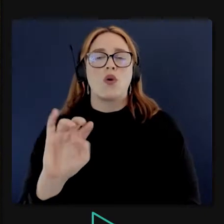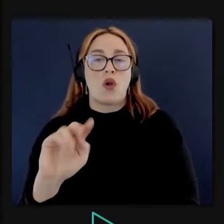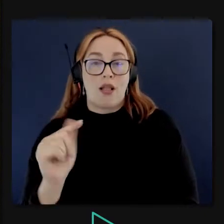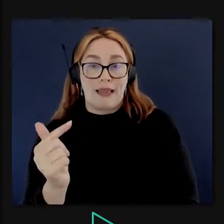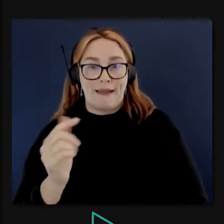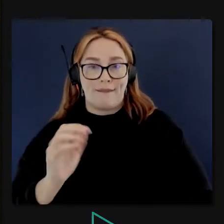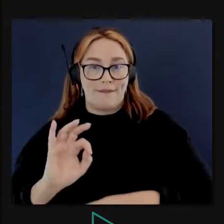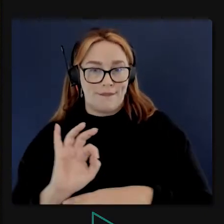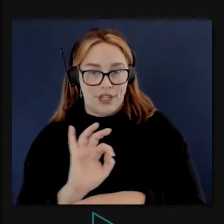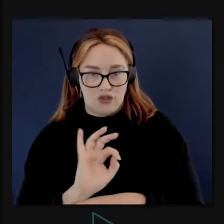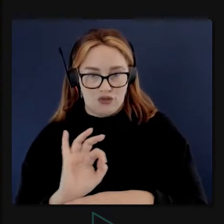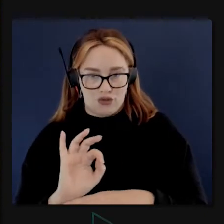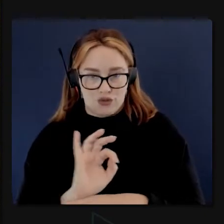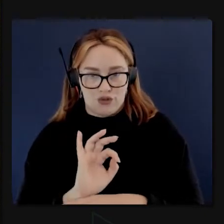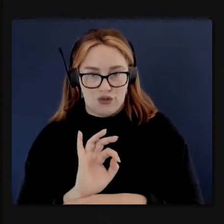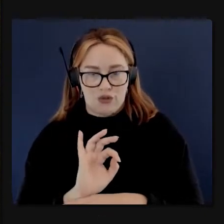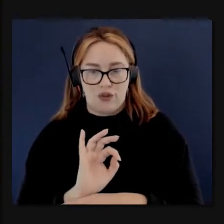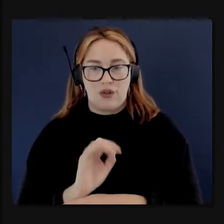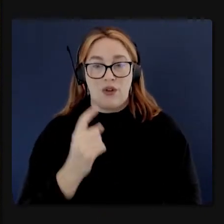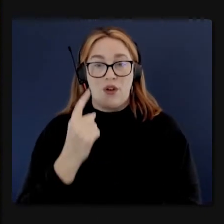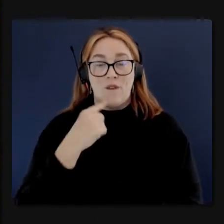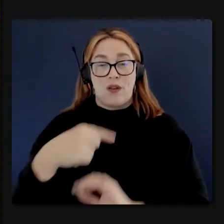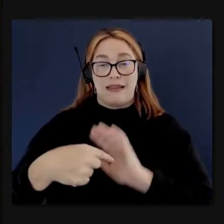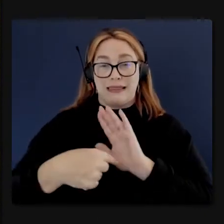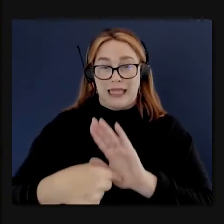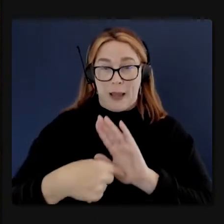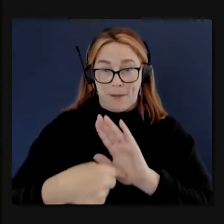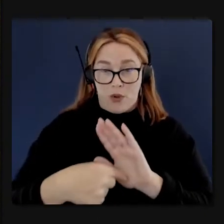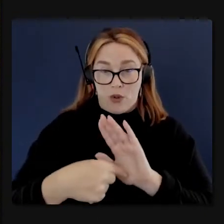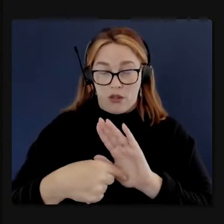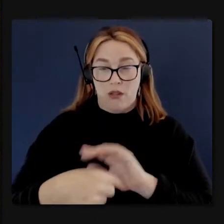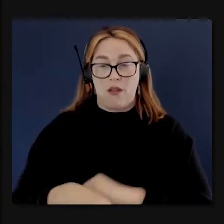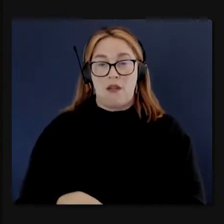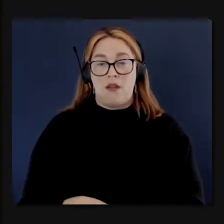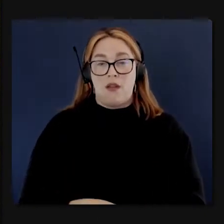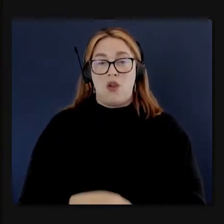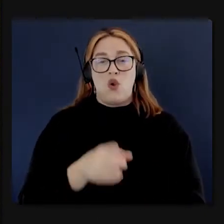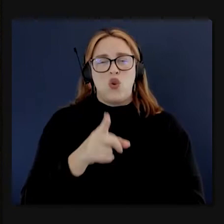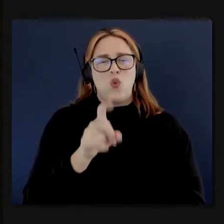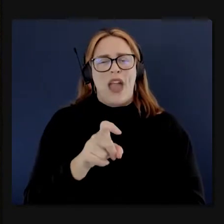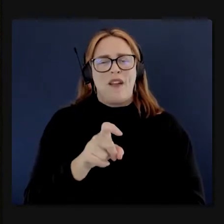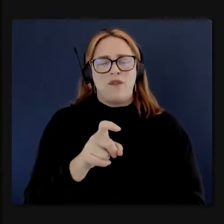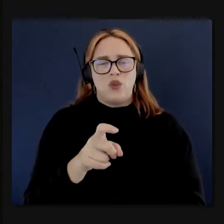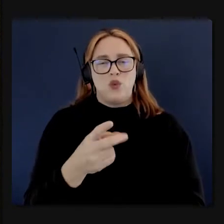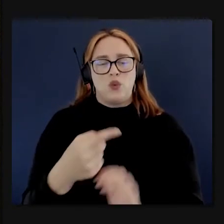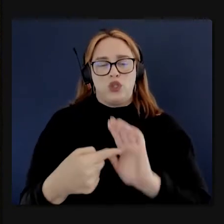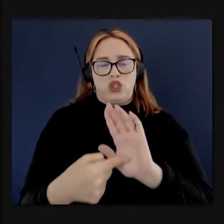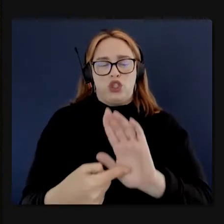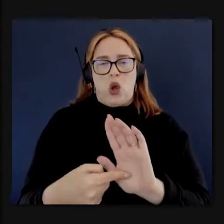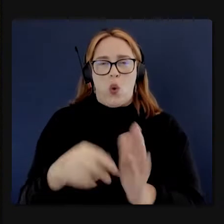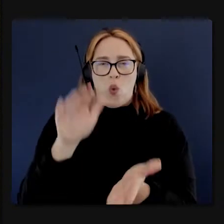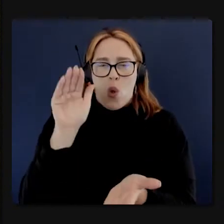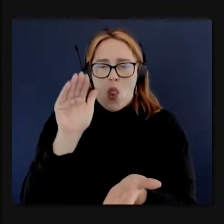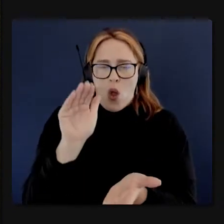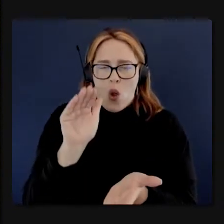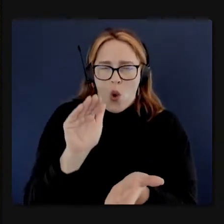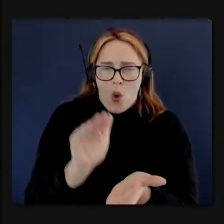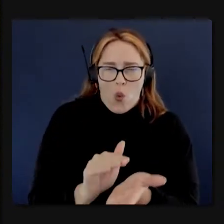For cases, for example, mobile VR experiences where you really need to go super low with the poly counts,